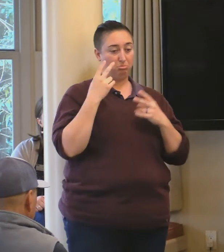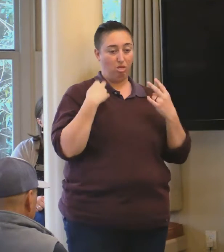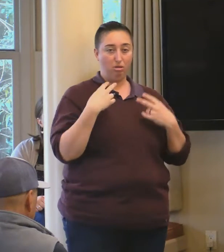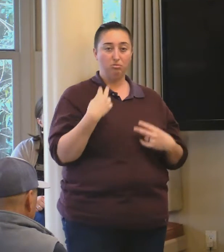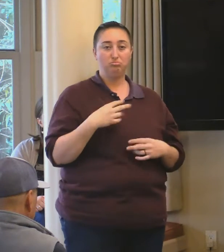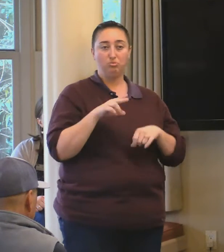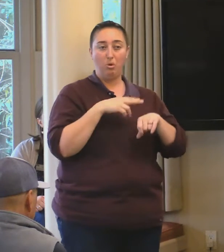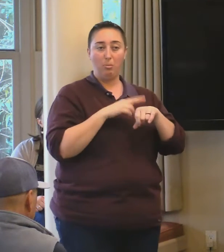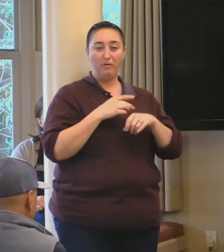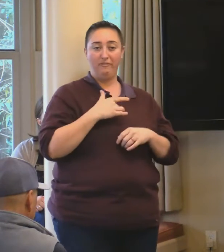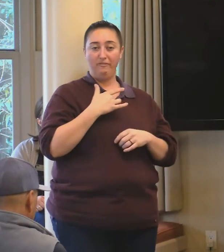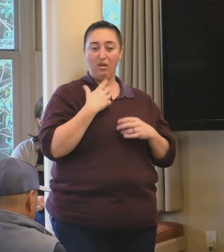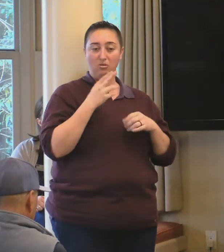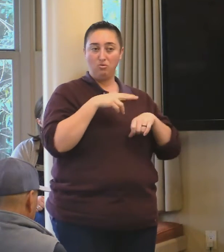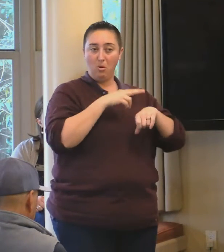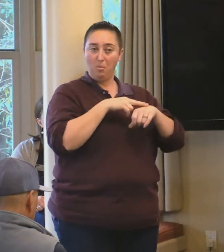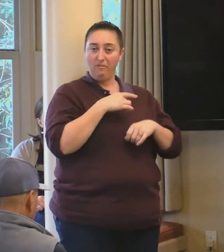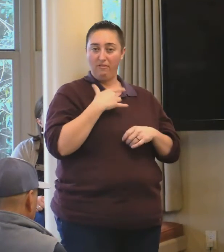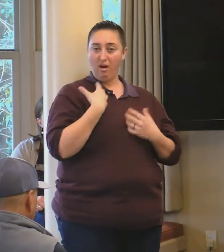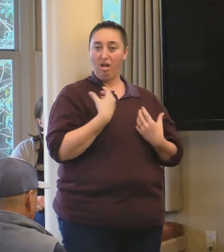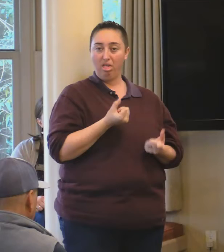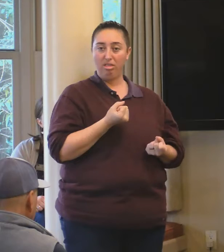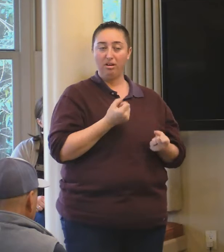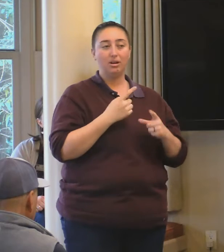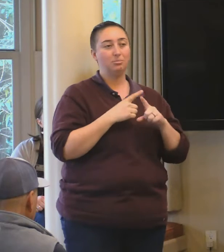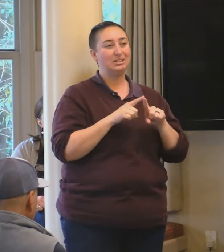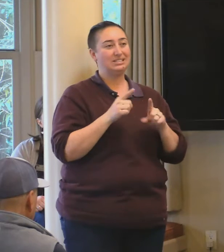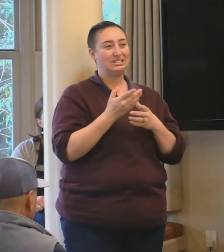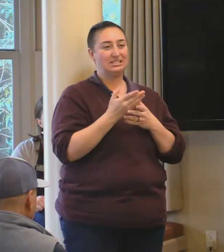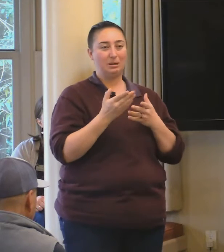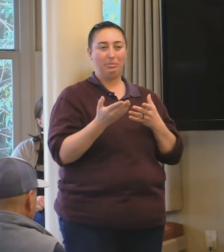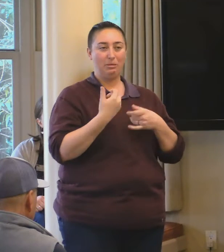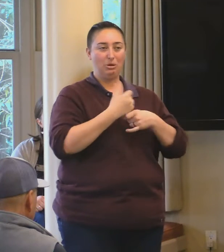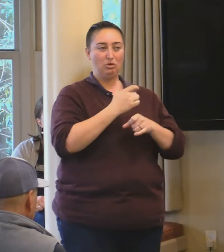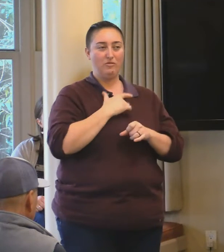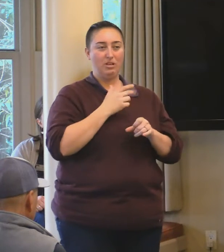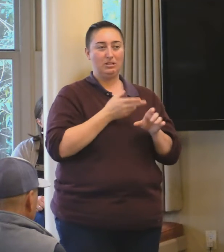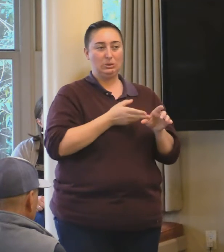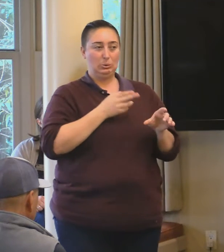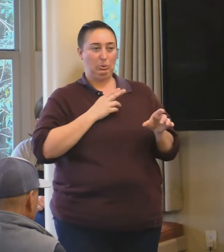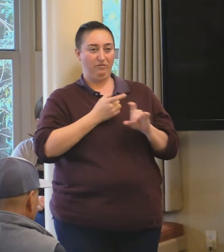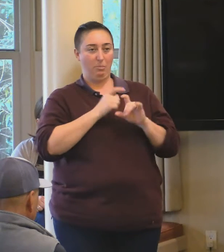because you can look and feel totally normal and healthy. And yet there is something that excludes from a big part of